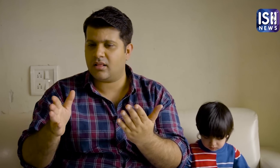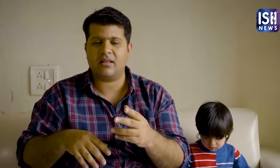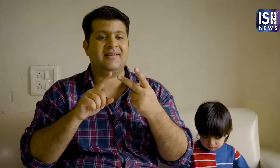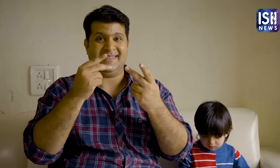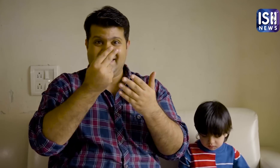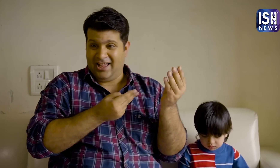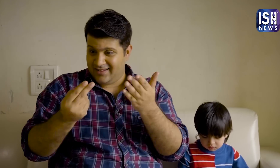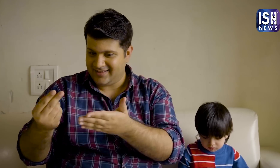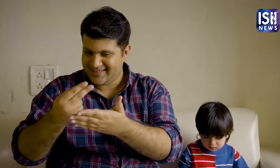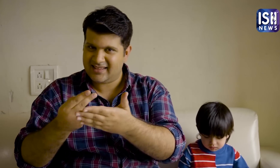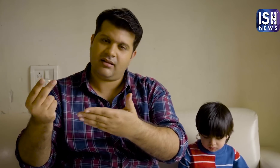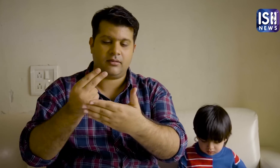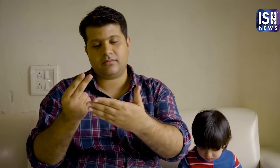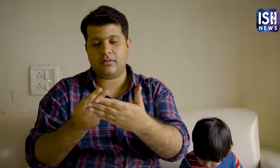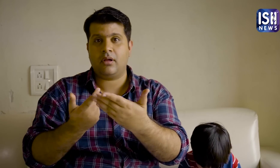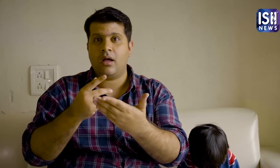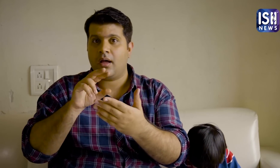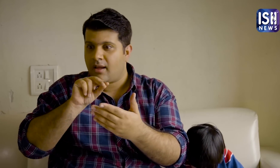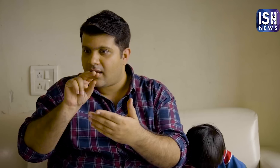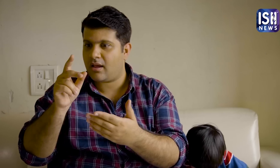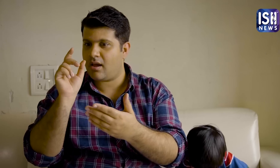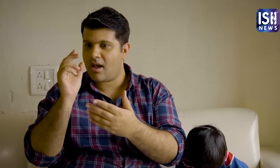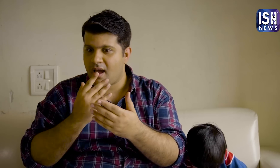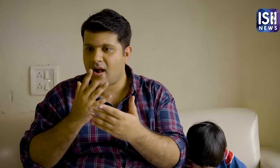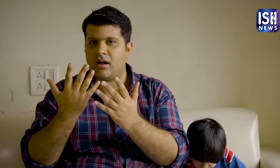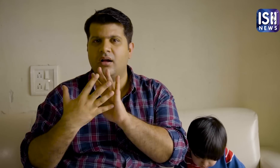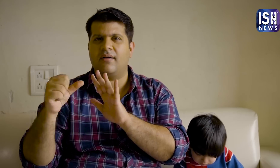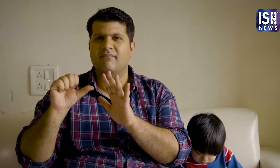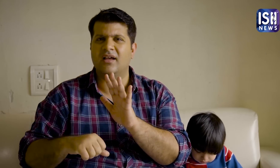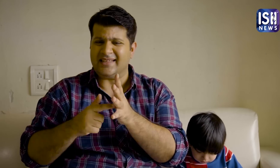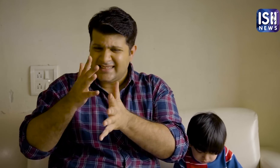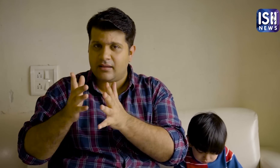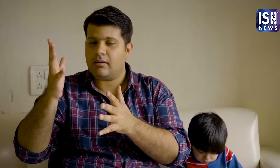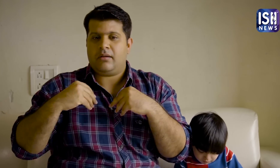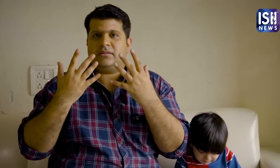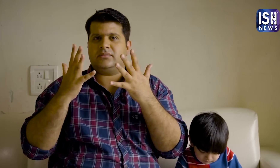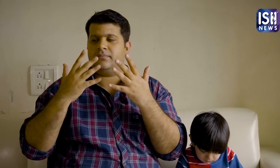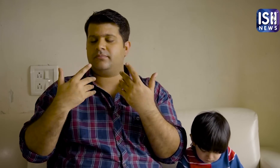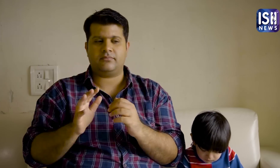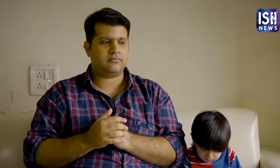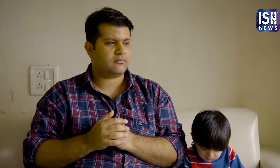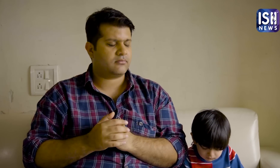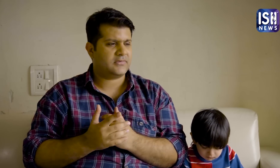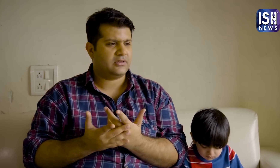When you tell them to draw, they draw but they fail to understand what is spoken to them. And Sign Language is not acceptable by parents. So now what?